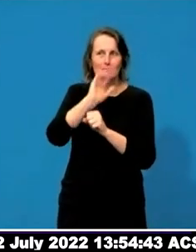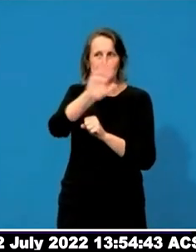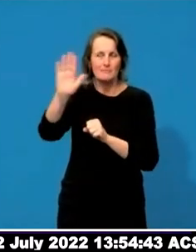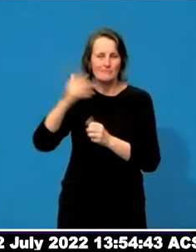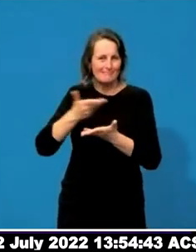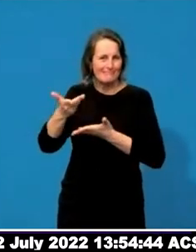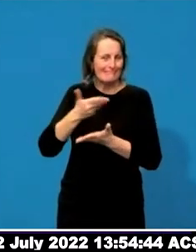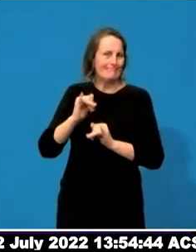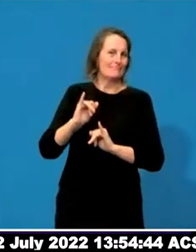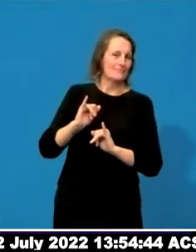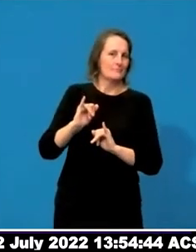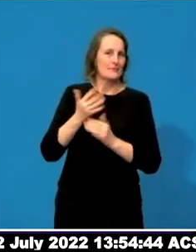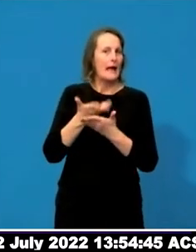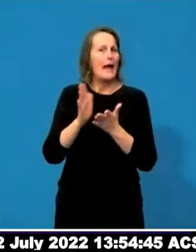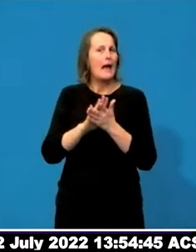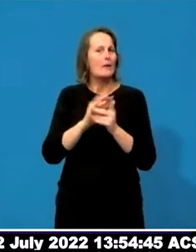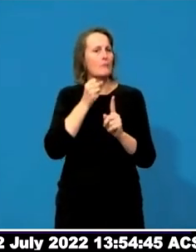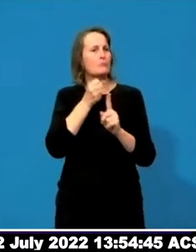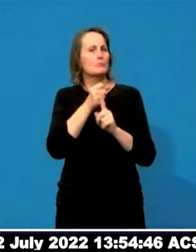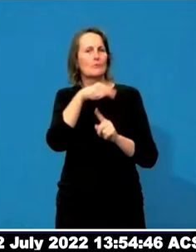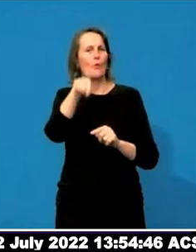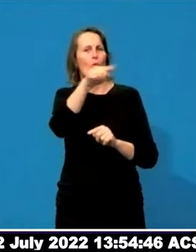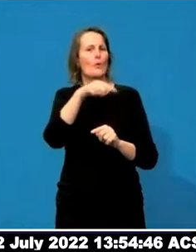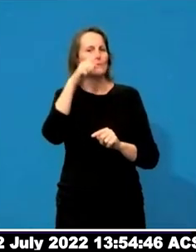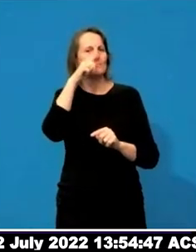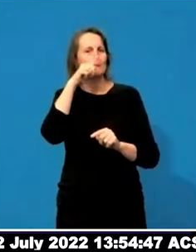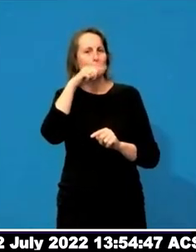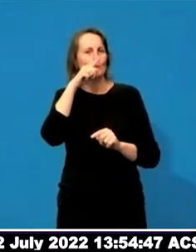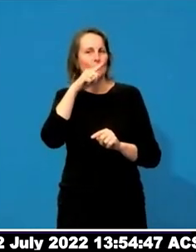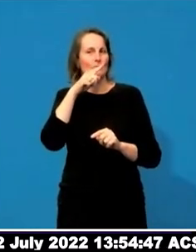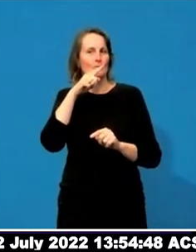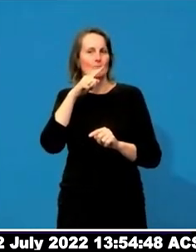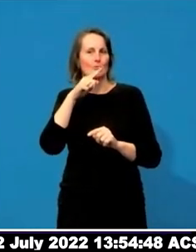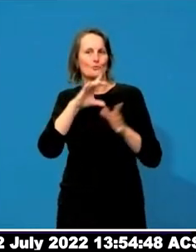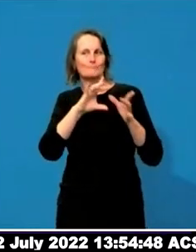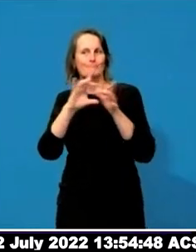How does this affect access to the NDIS and services?